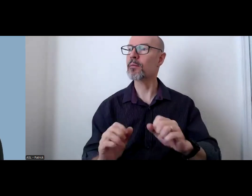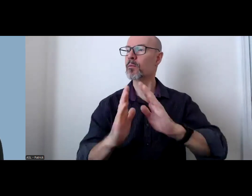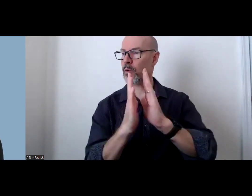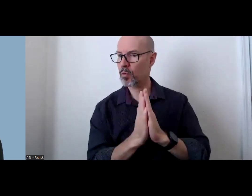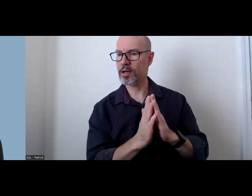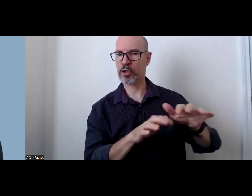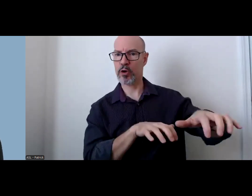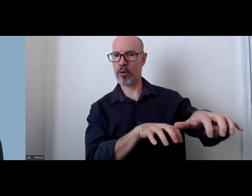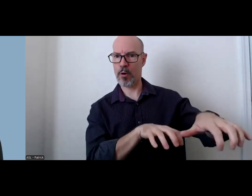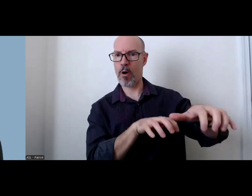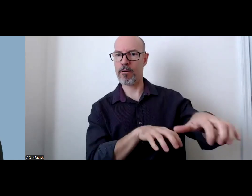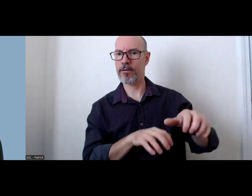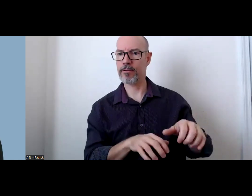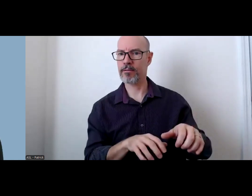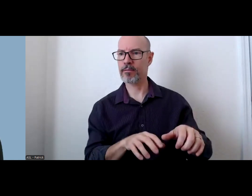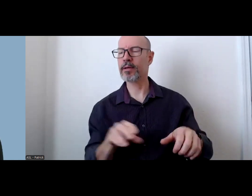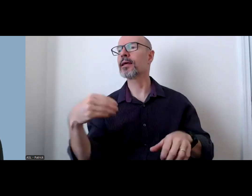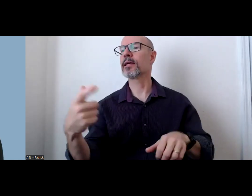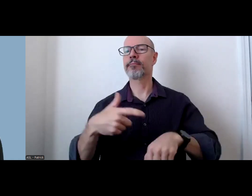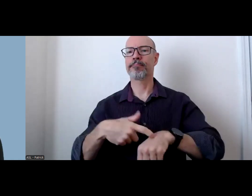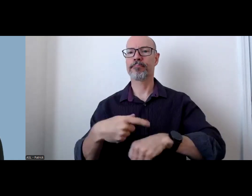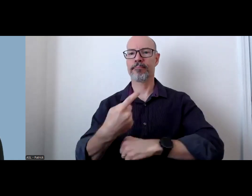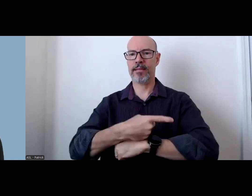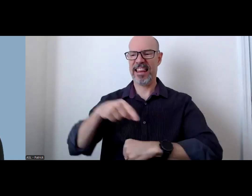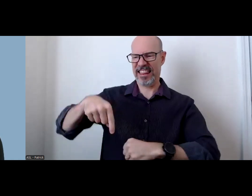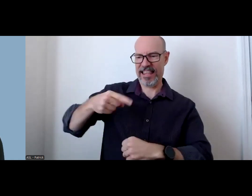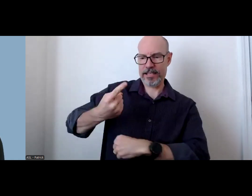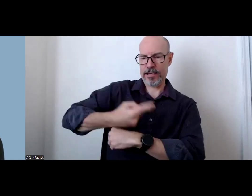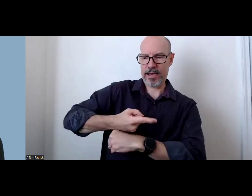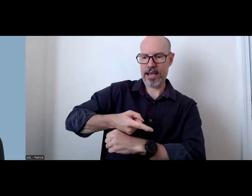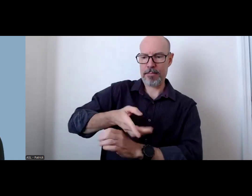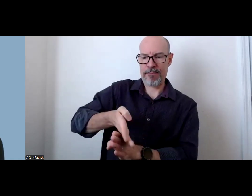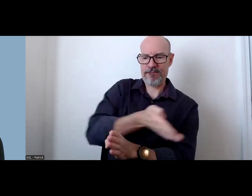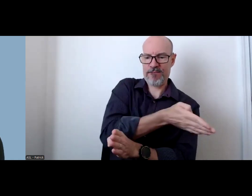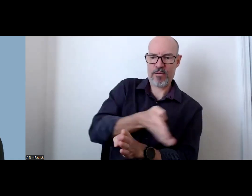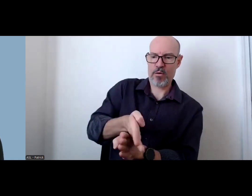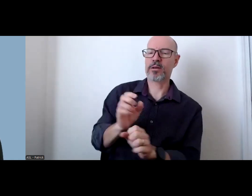advance and provide a deadline by which those have to be requested, so that people know